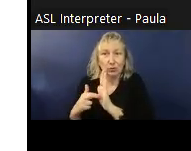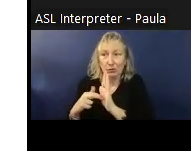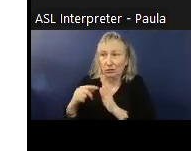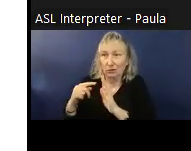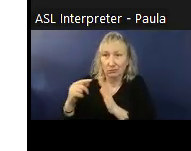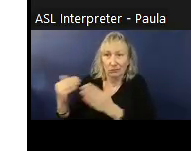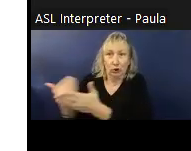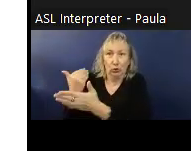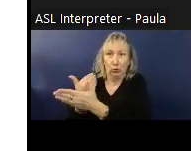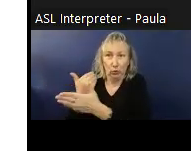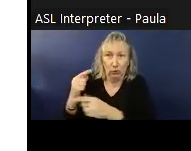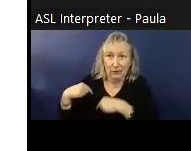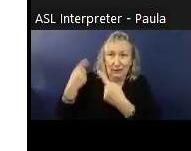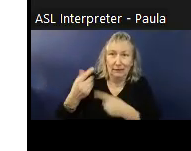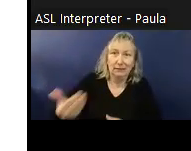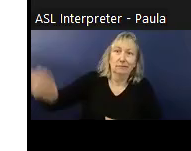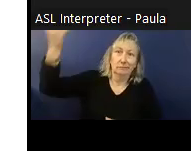last major rule update in 2019.